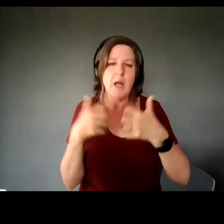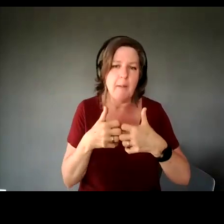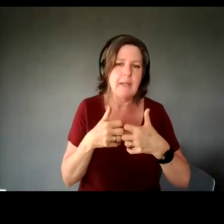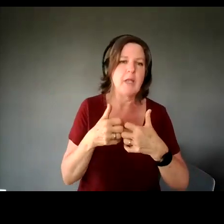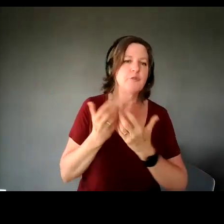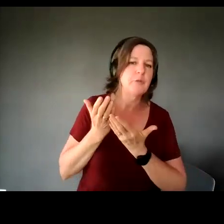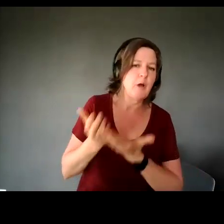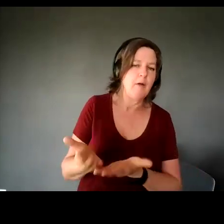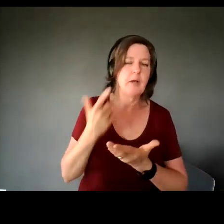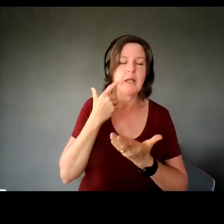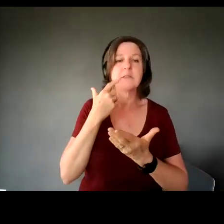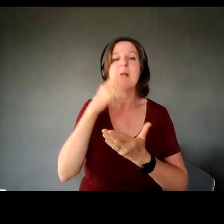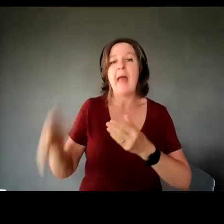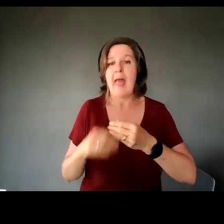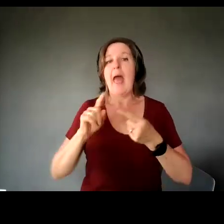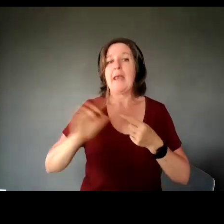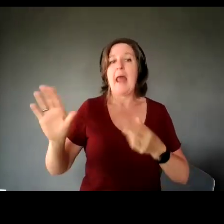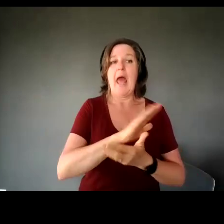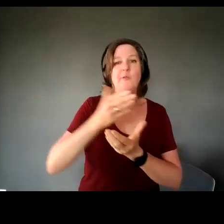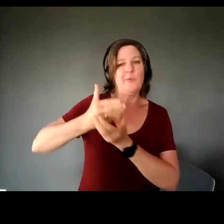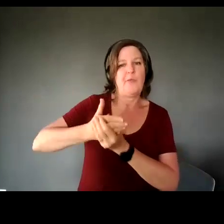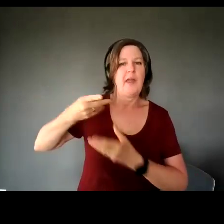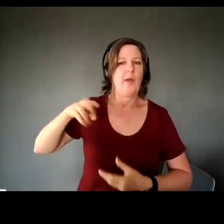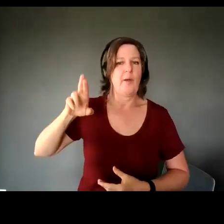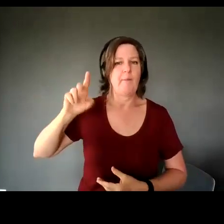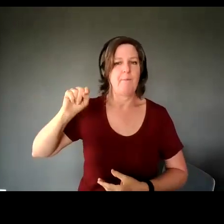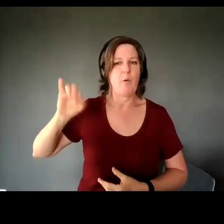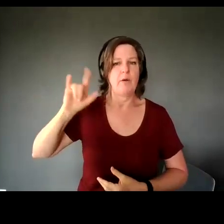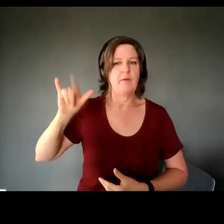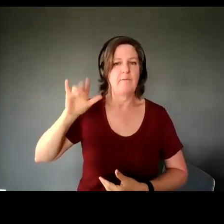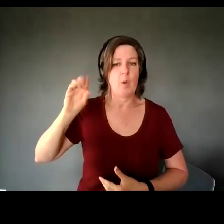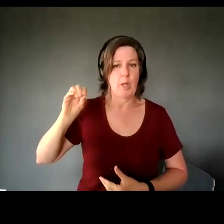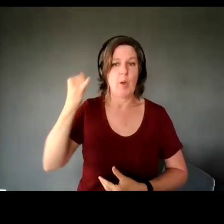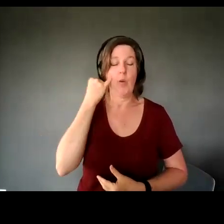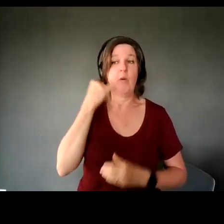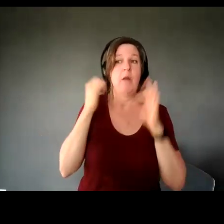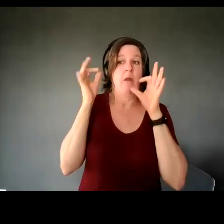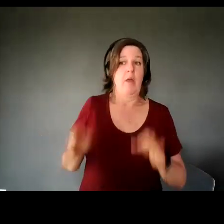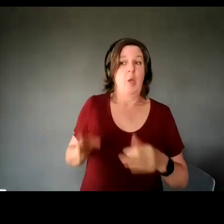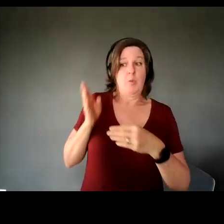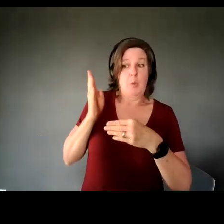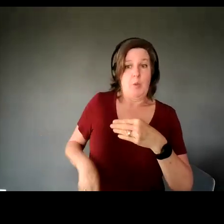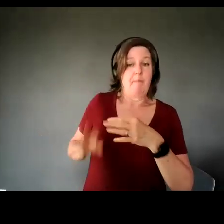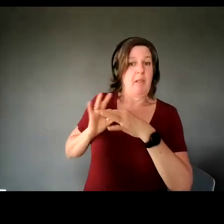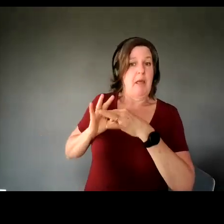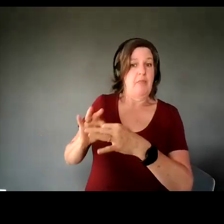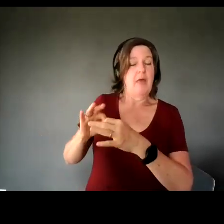If they choose to complete the associated assignment, that was often a supplement